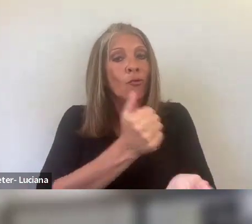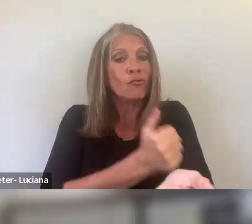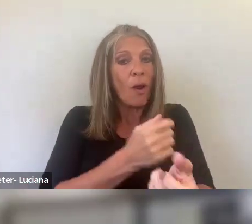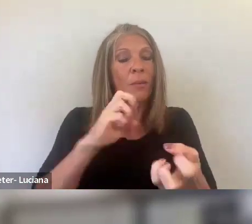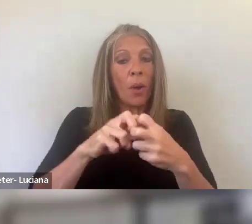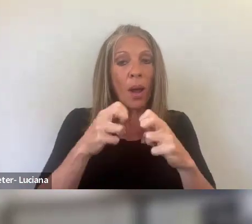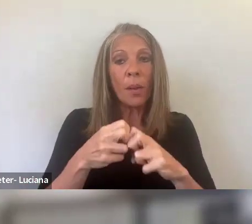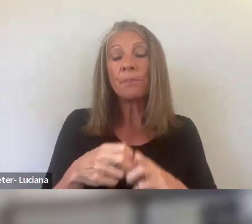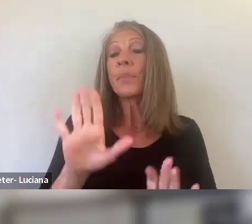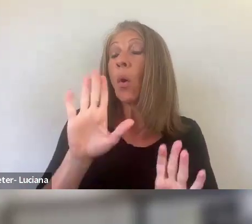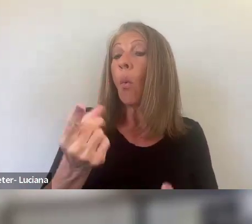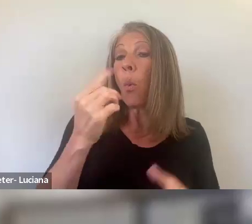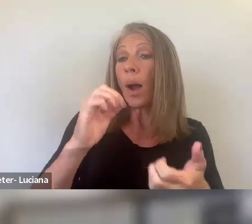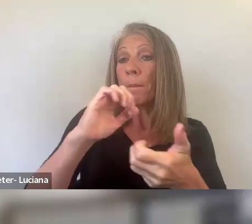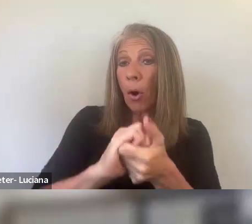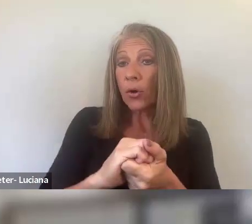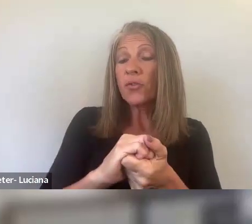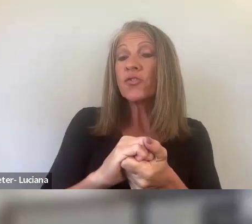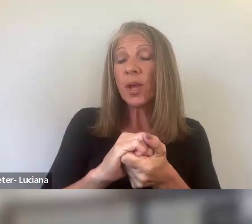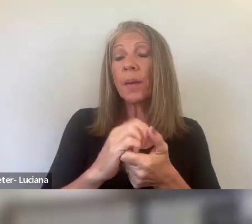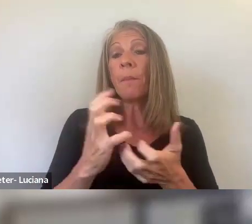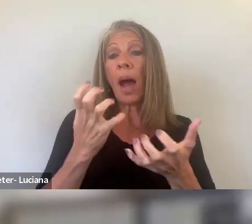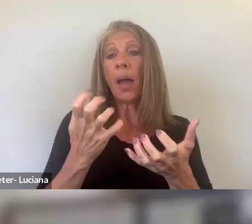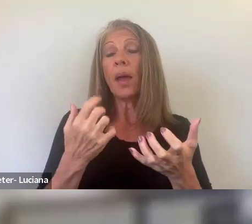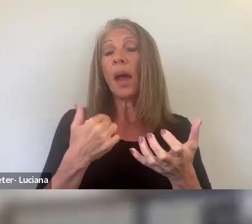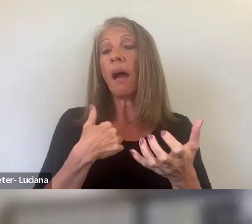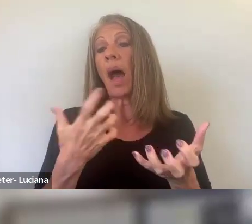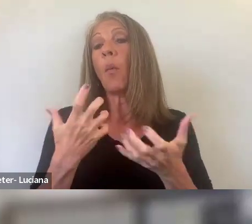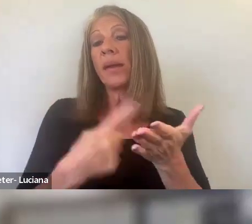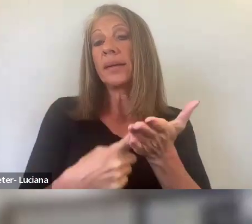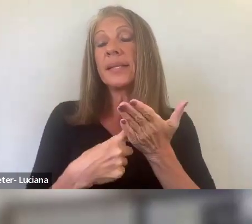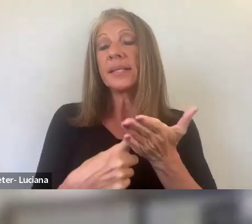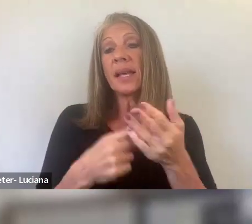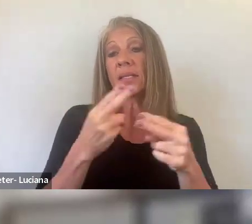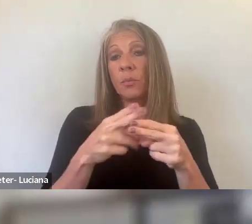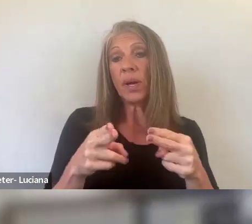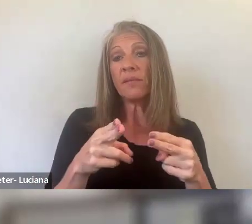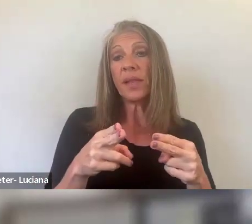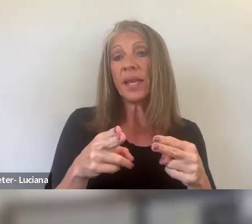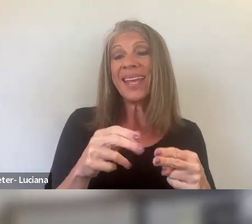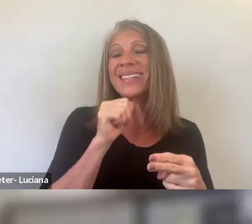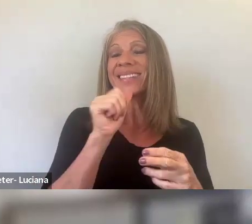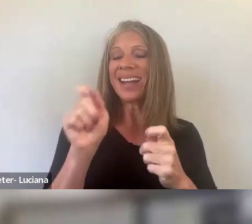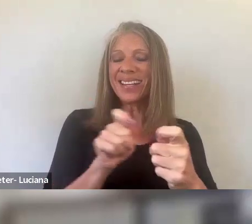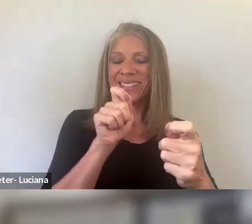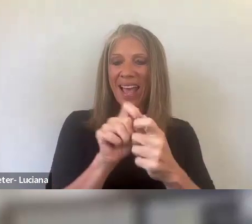One I wanted to discuss briefly, it’s not exactly the same thing, but it’s in the same